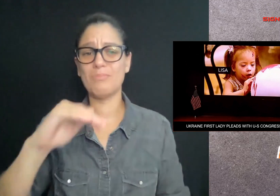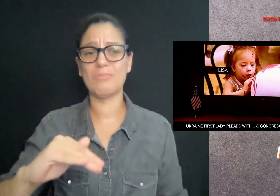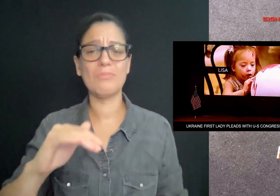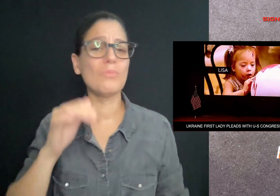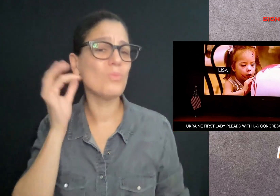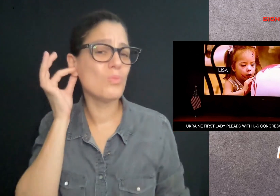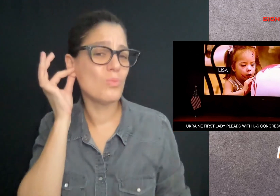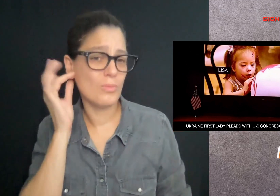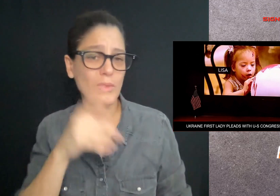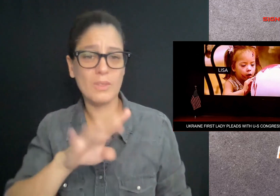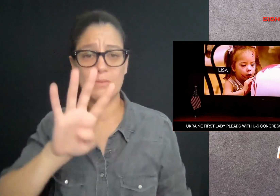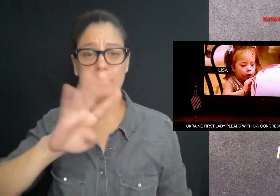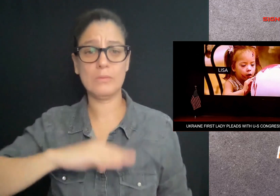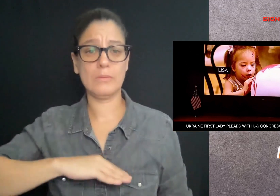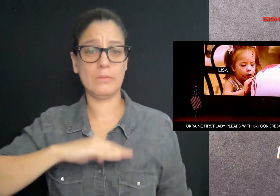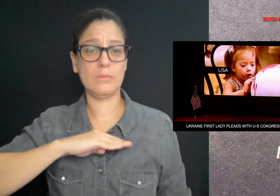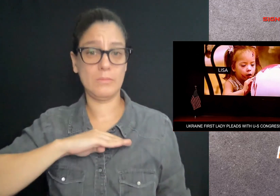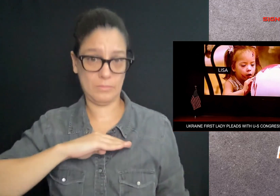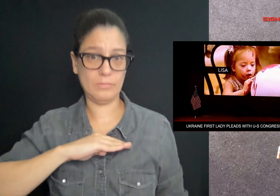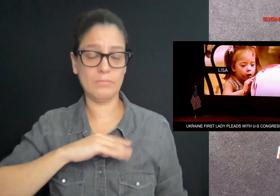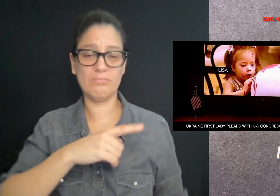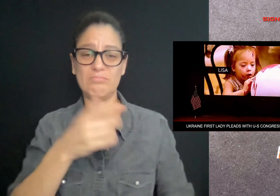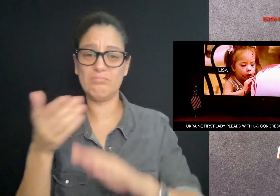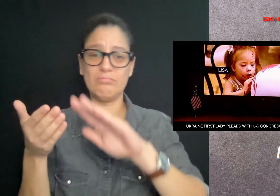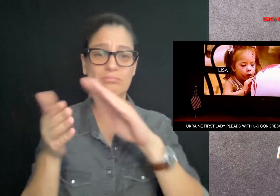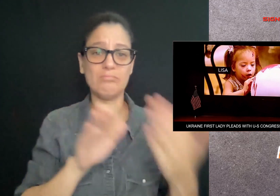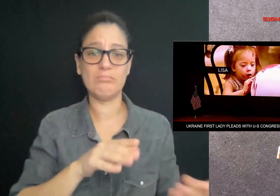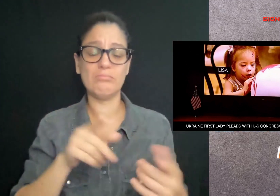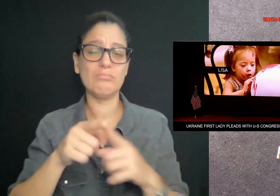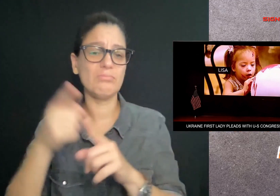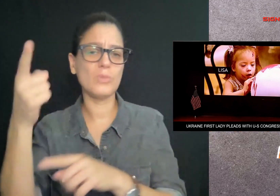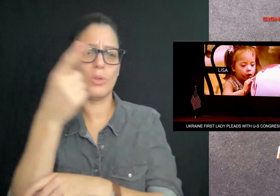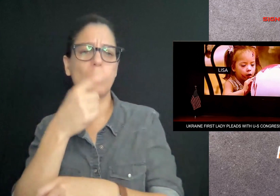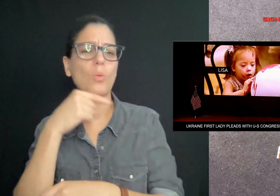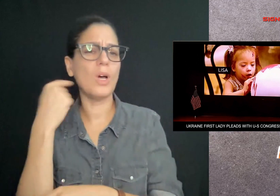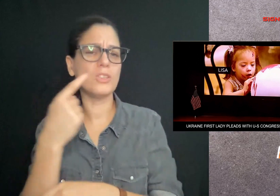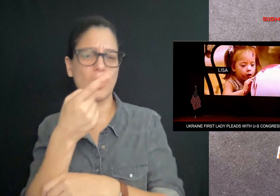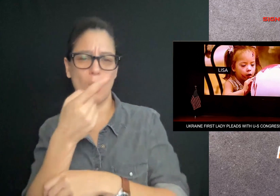on the screen behind her was a picture of a four-year-old girl killed in a Russian missile